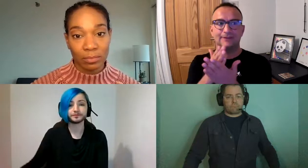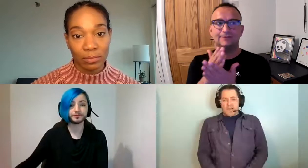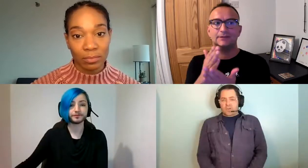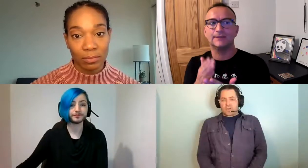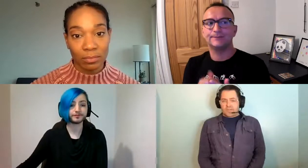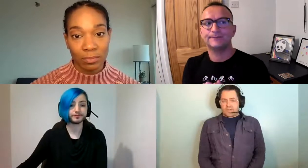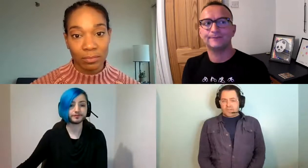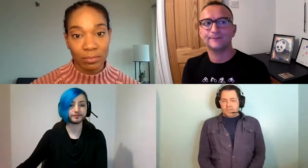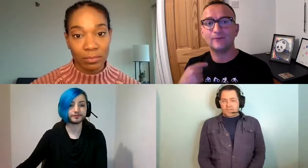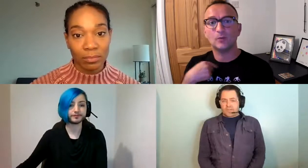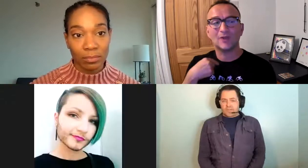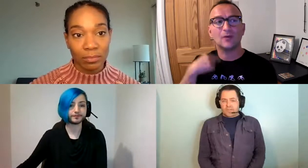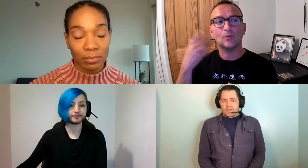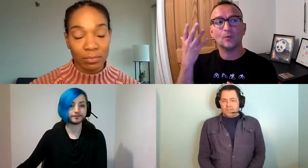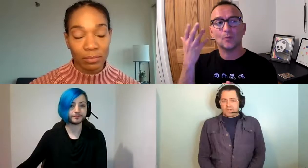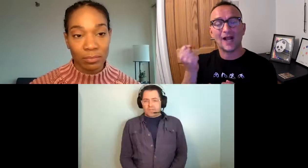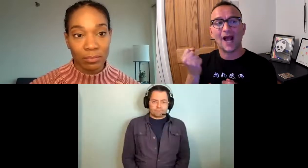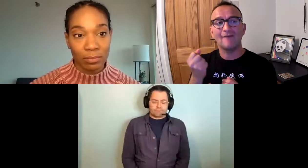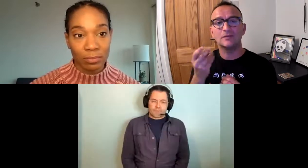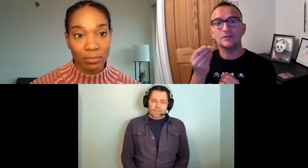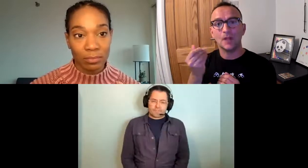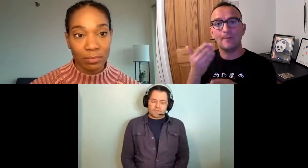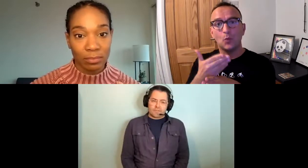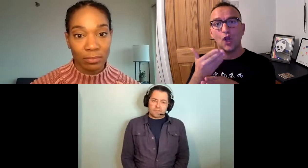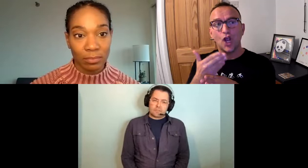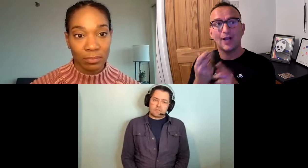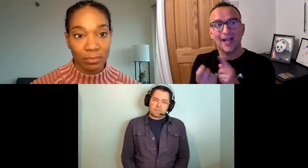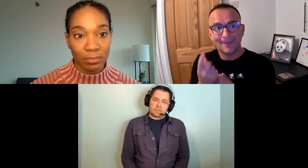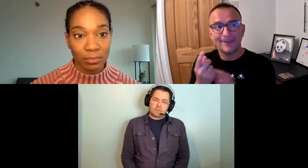UK, trying to we have some work in England we are also